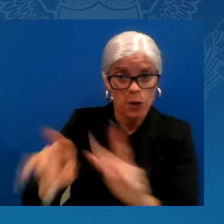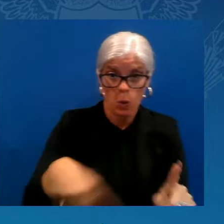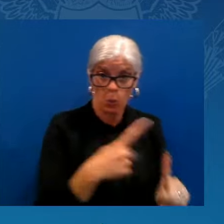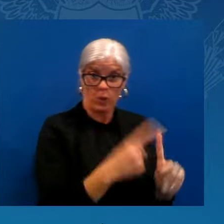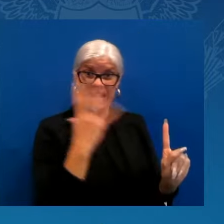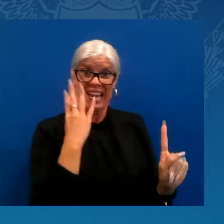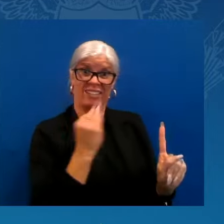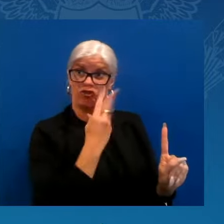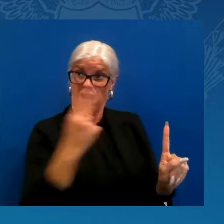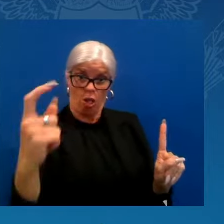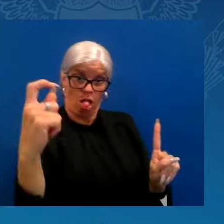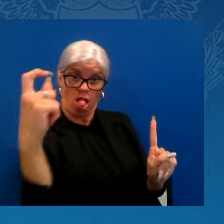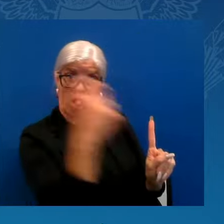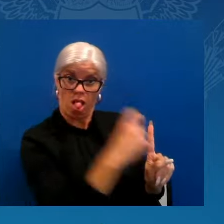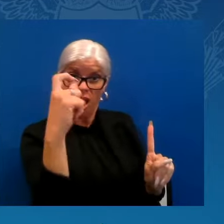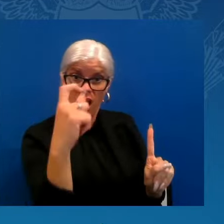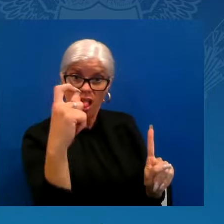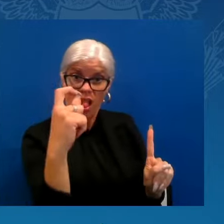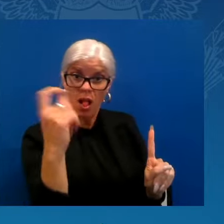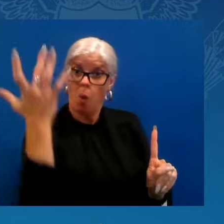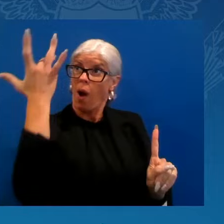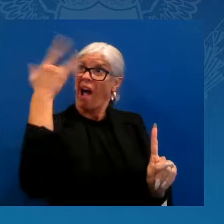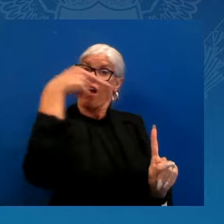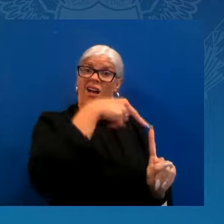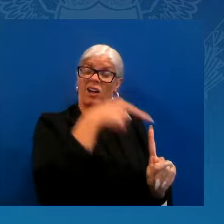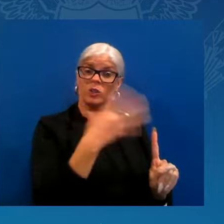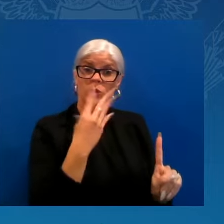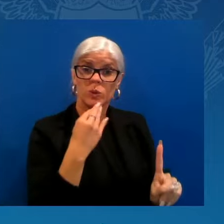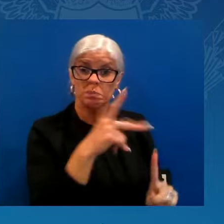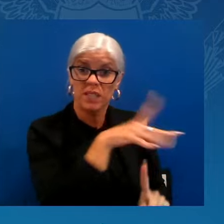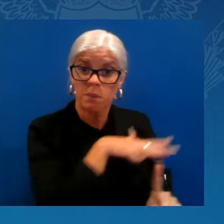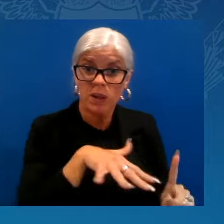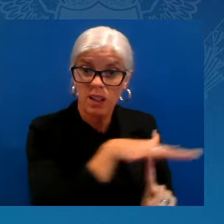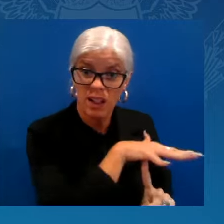that is anti-Semitism, and that is unacceptable.